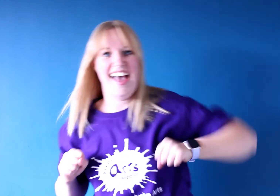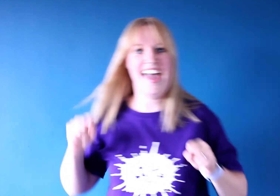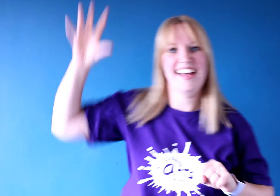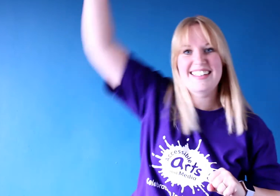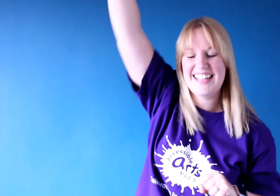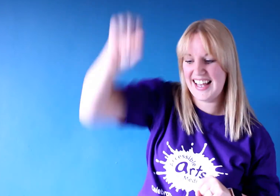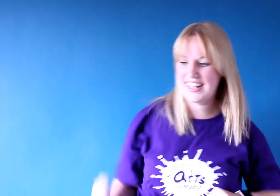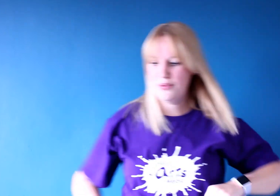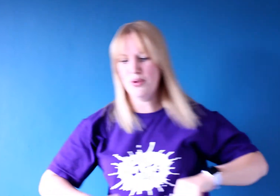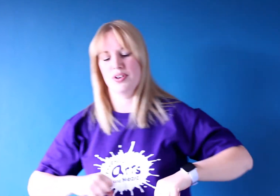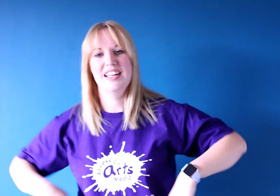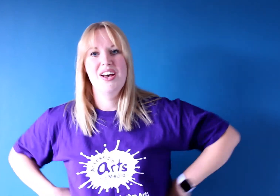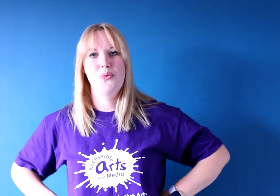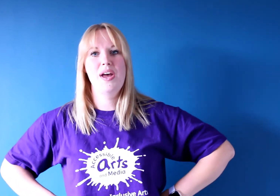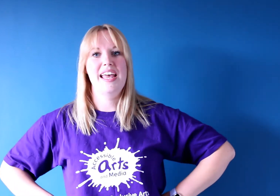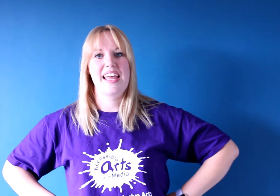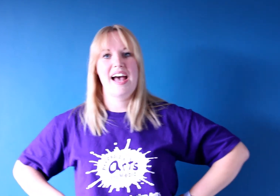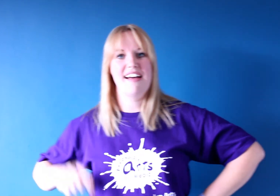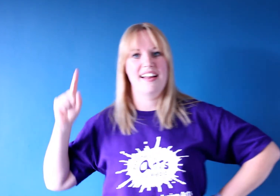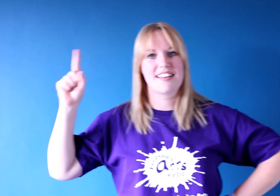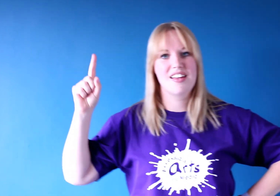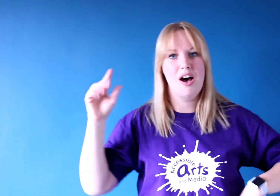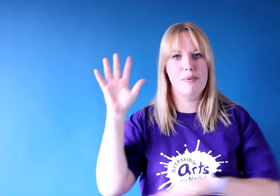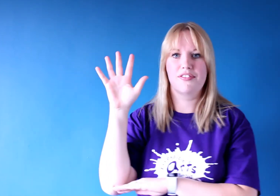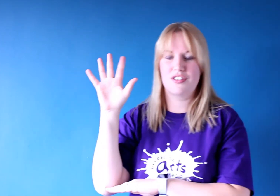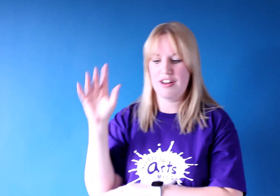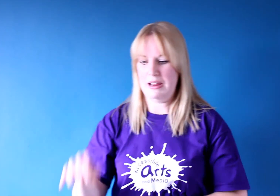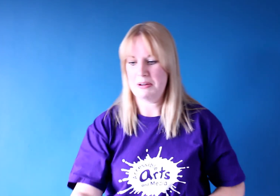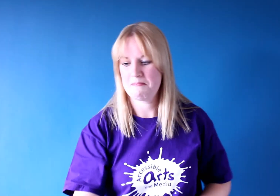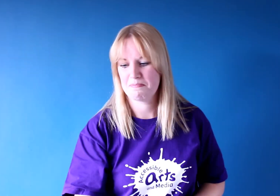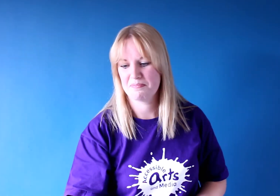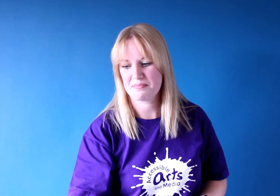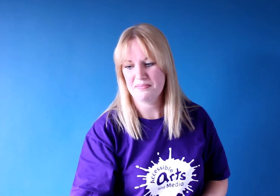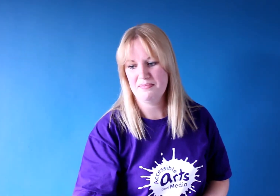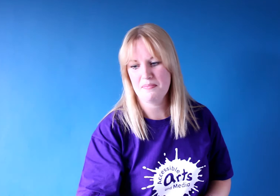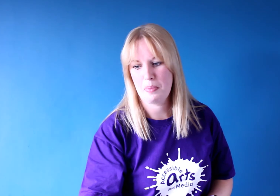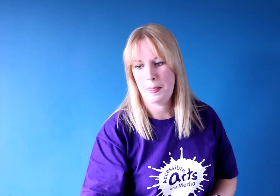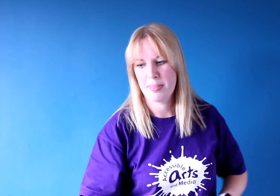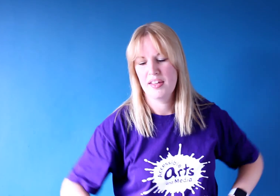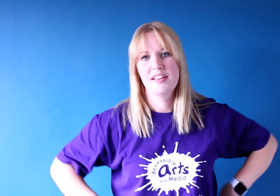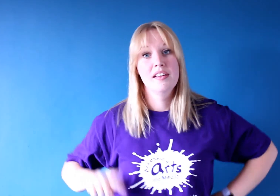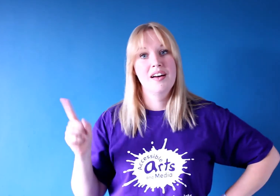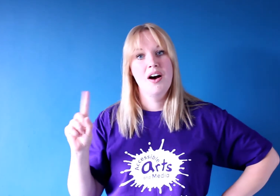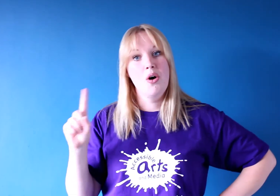Excellent. We are at the top of the tree.